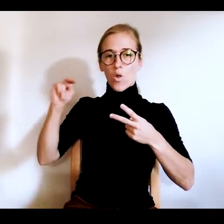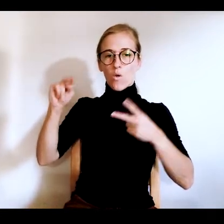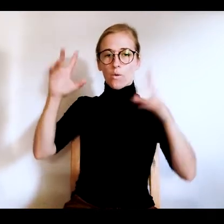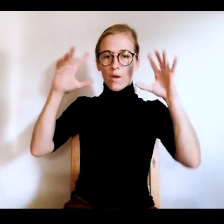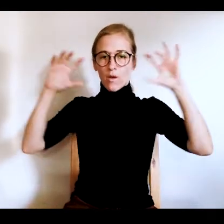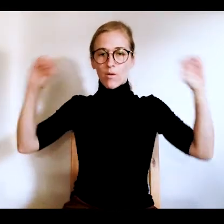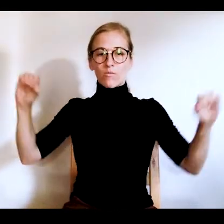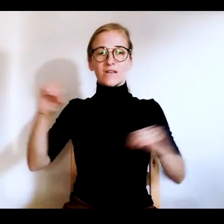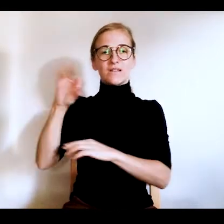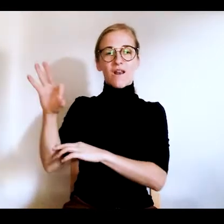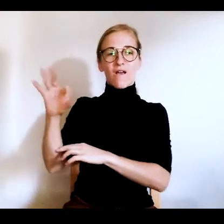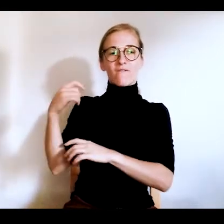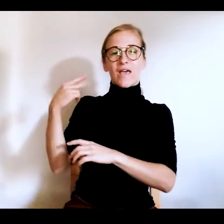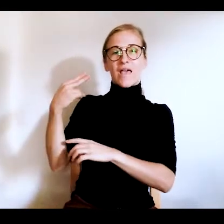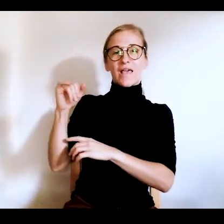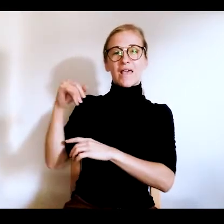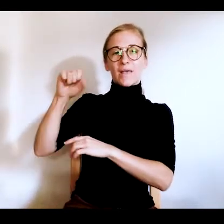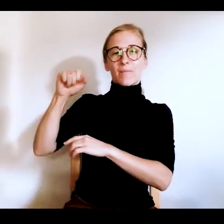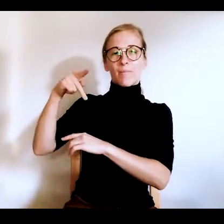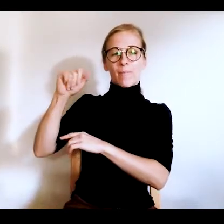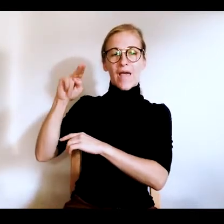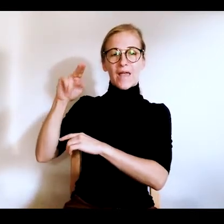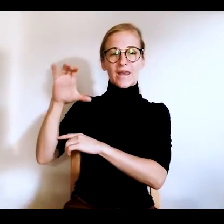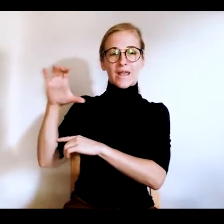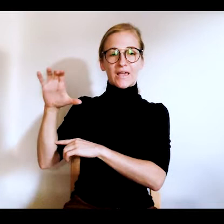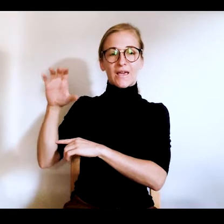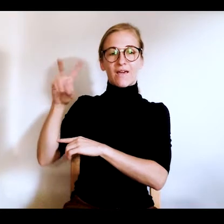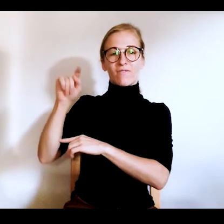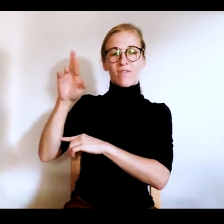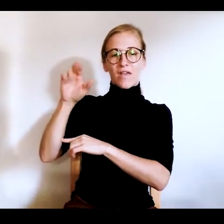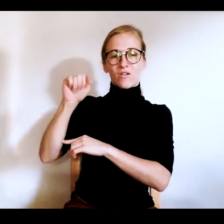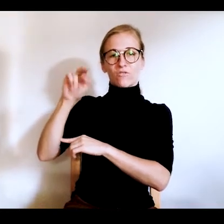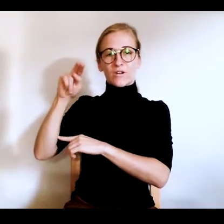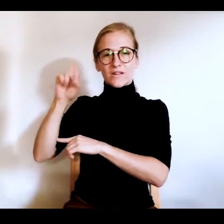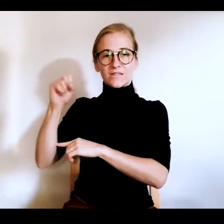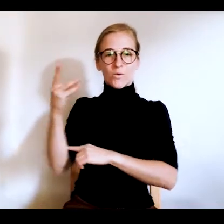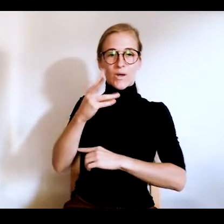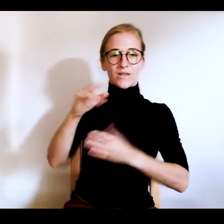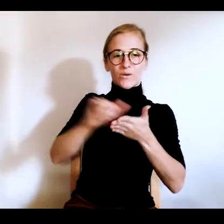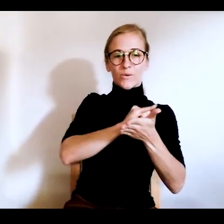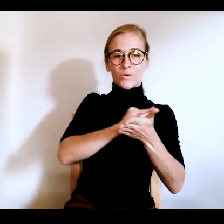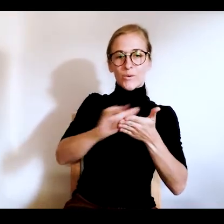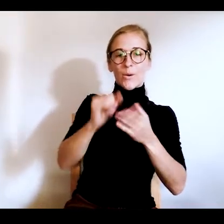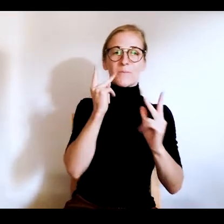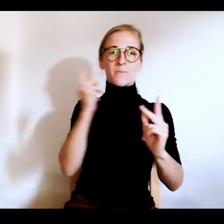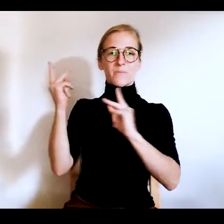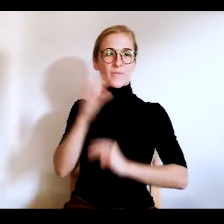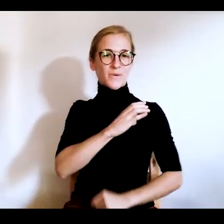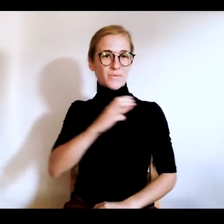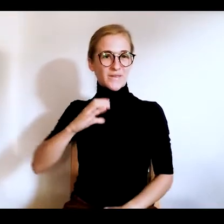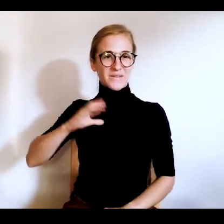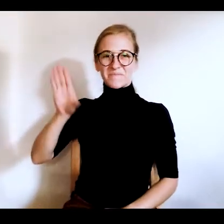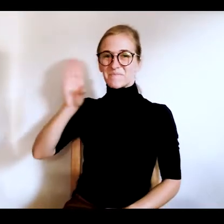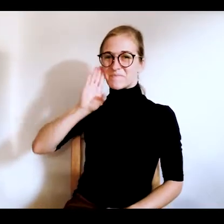of the Organization of the Hispanic Veterans of Western NY Memorial Committee. Hi Johnny and Ventura.